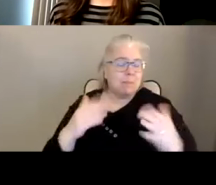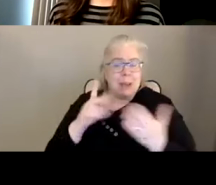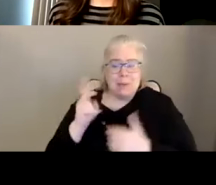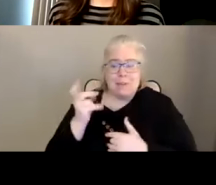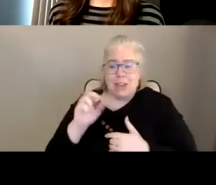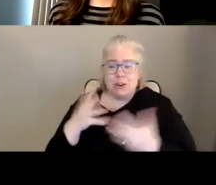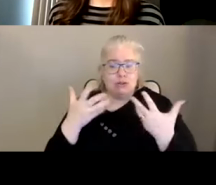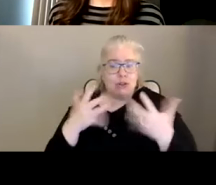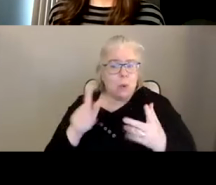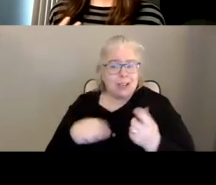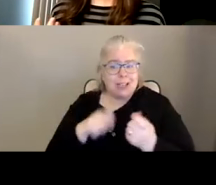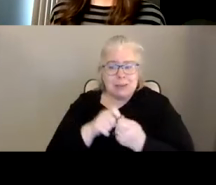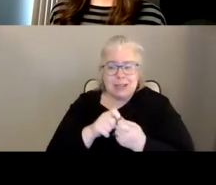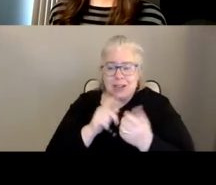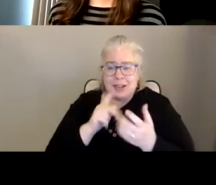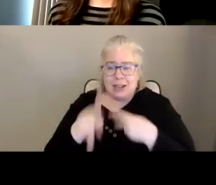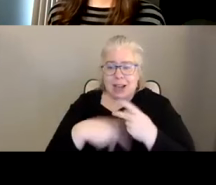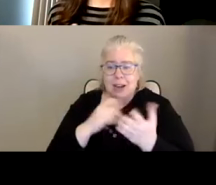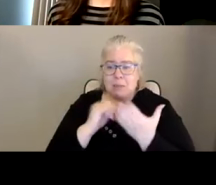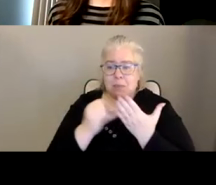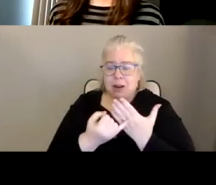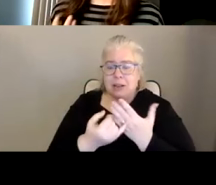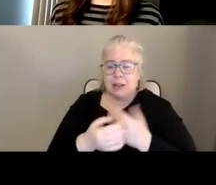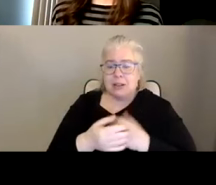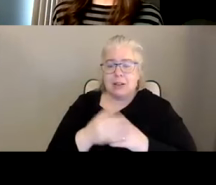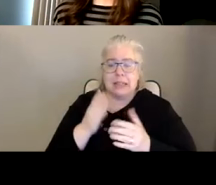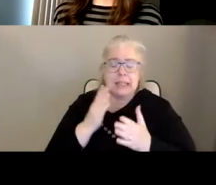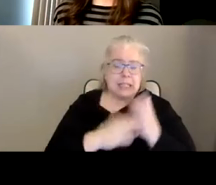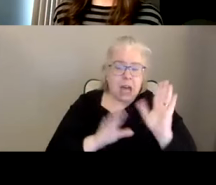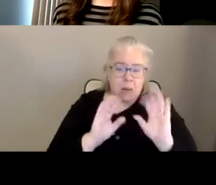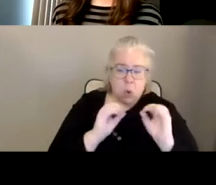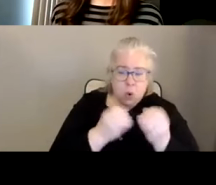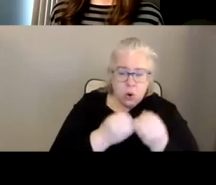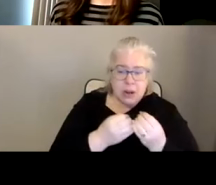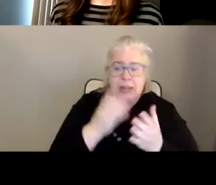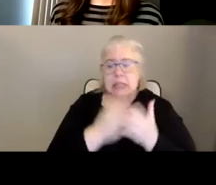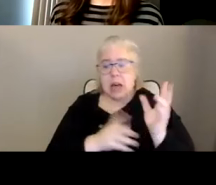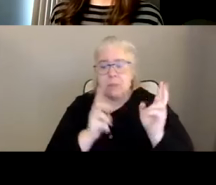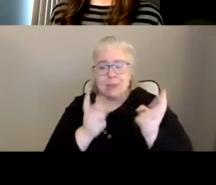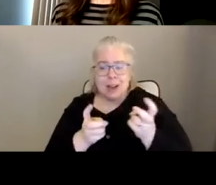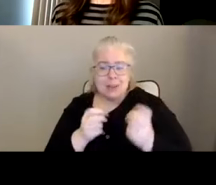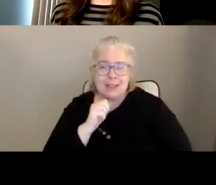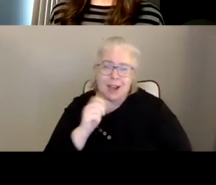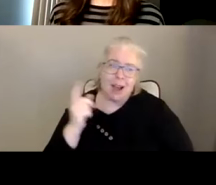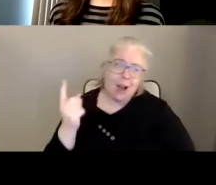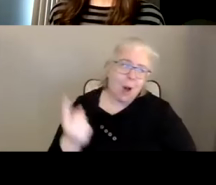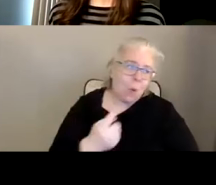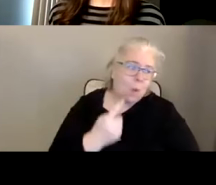Certain organizations and certain topics are not necessarily considered mainstream